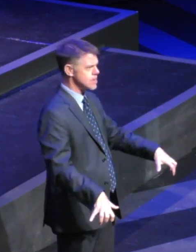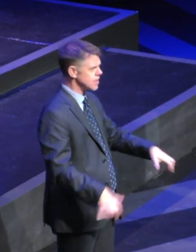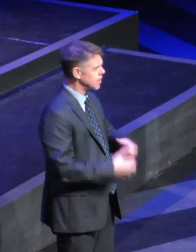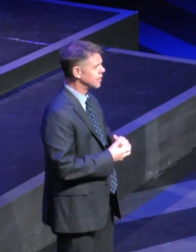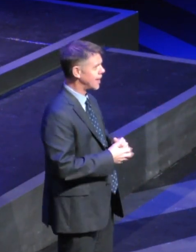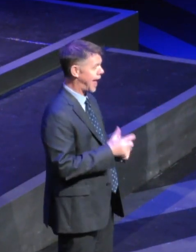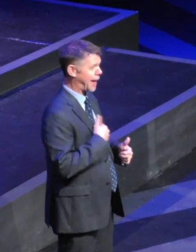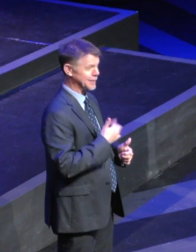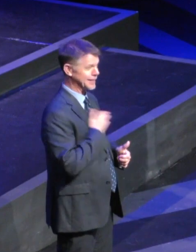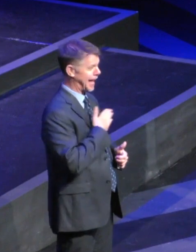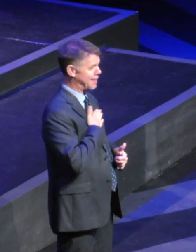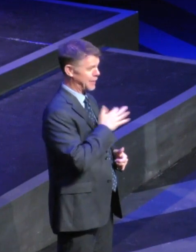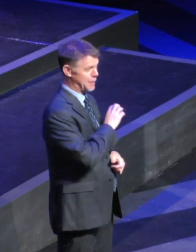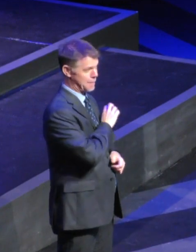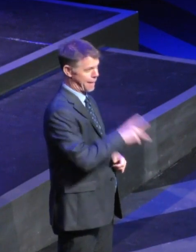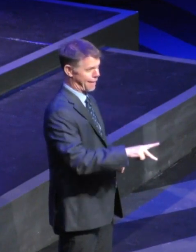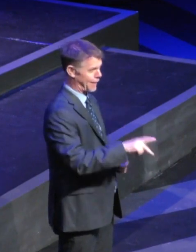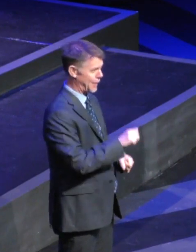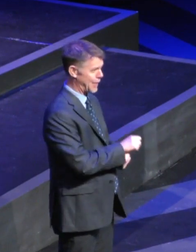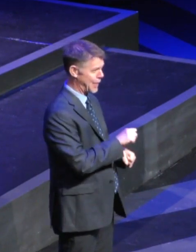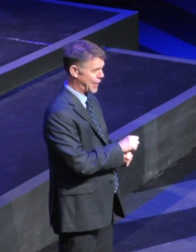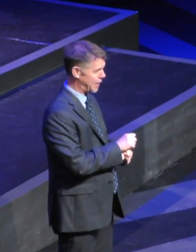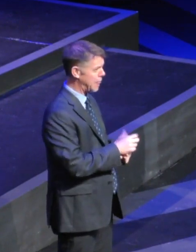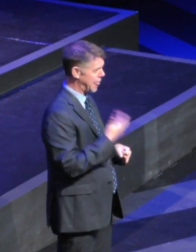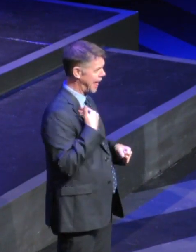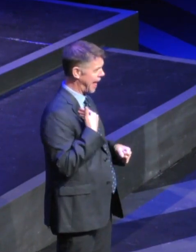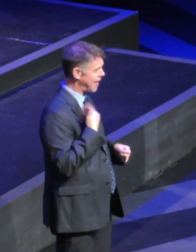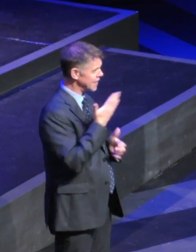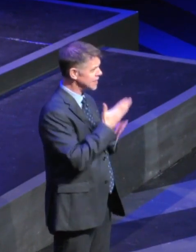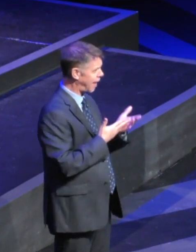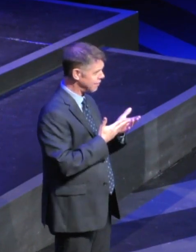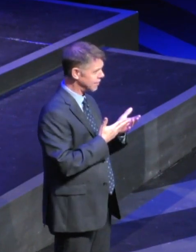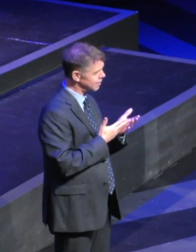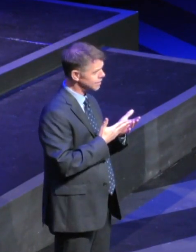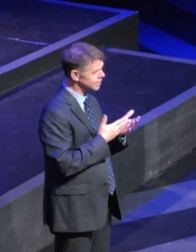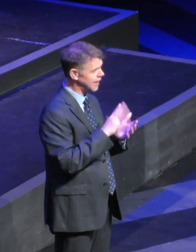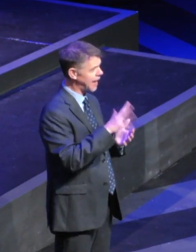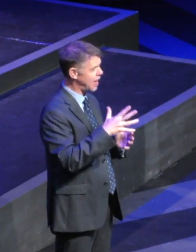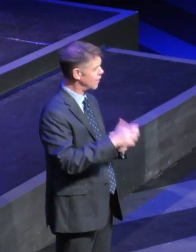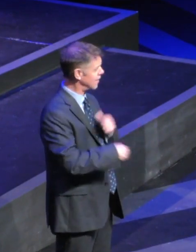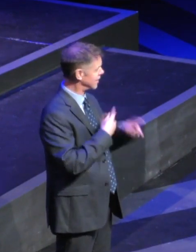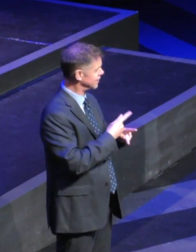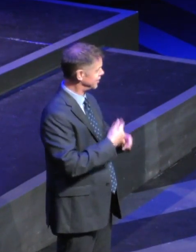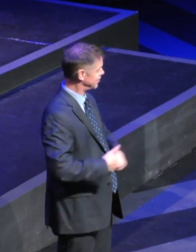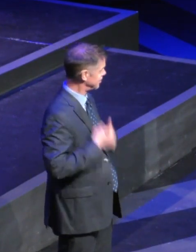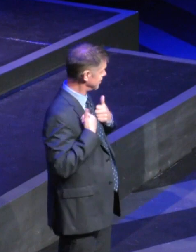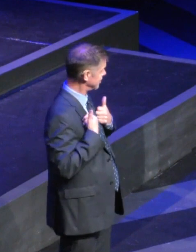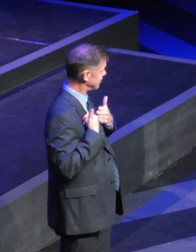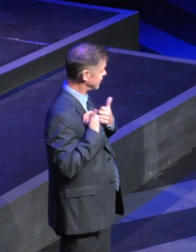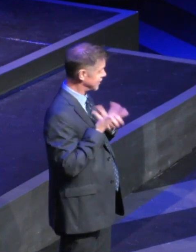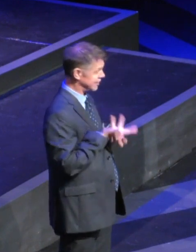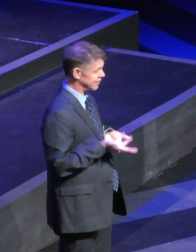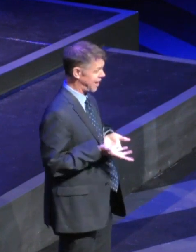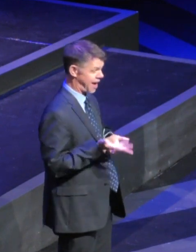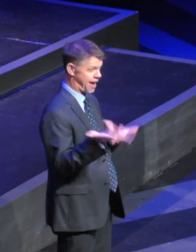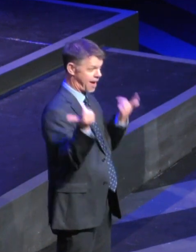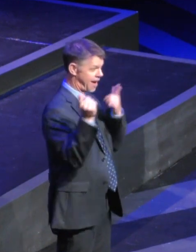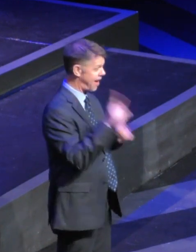back amongst people and have some sibilance of life but in the midst of all that that's only part of